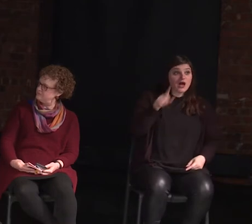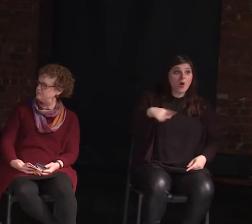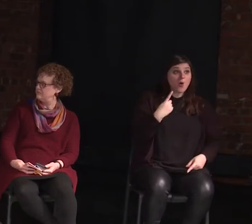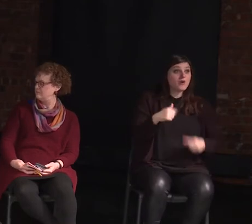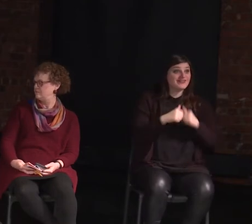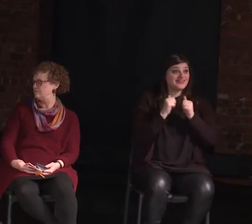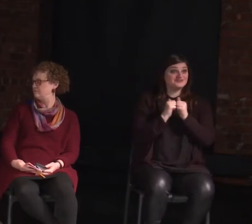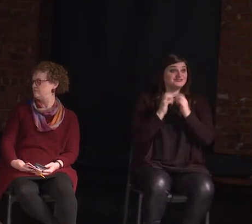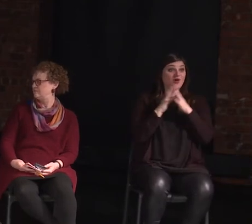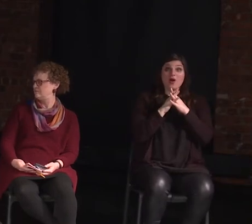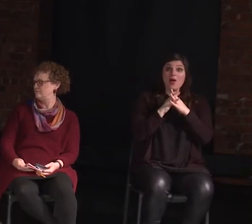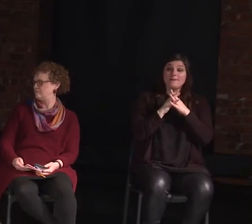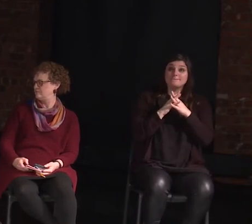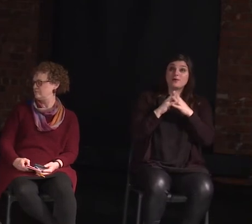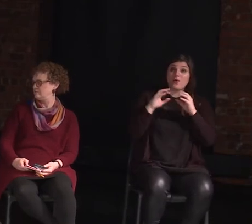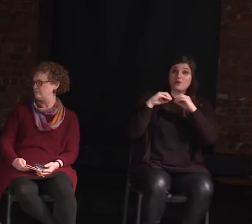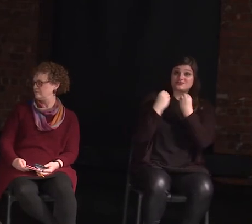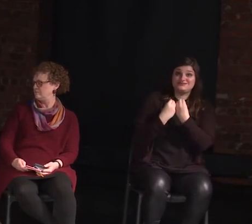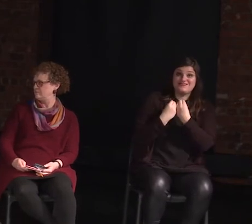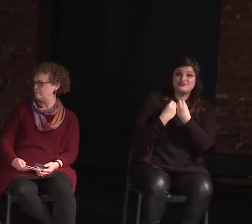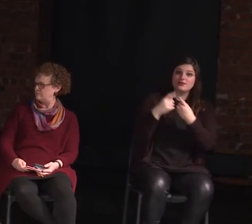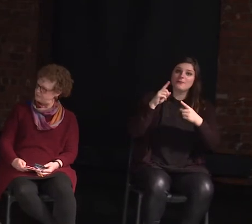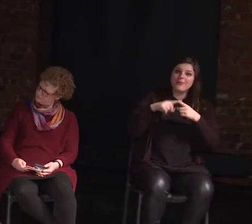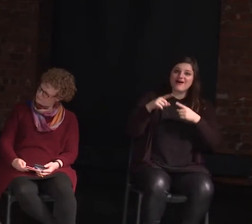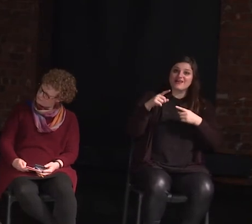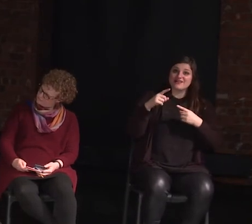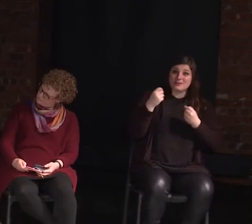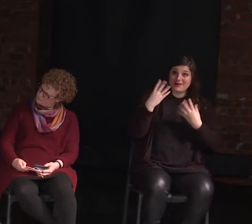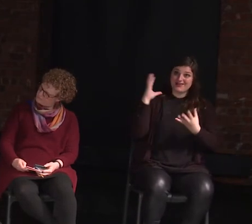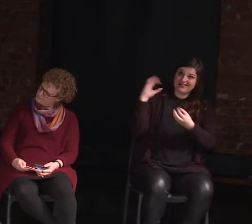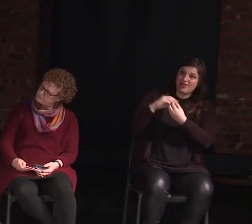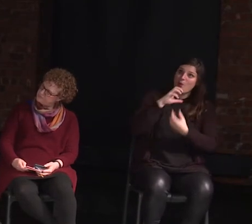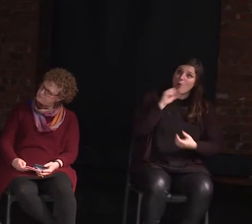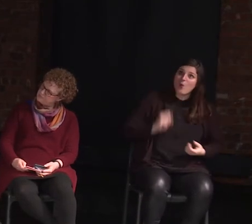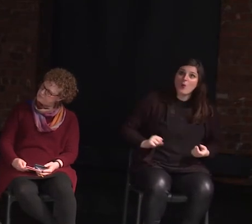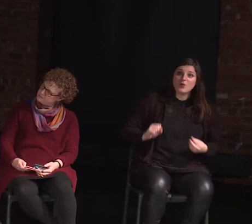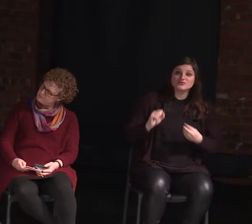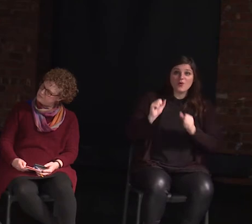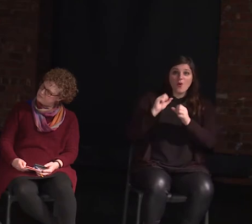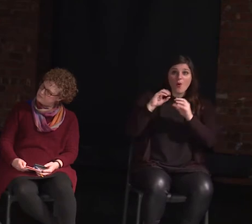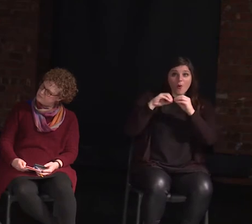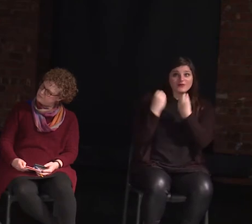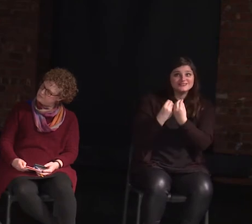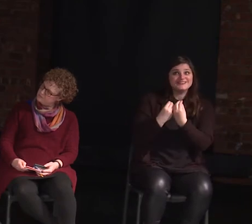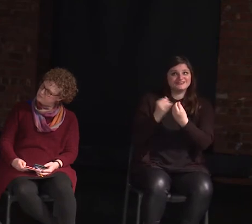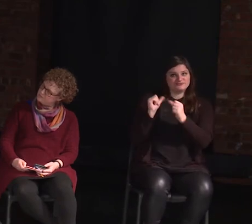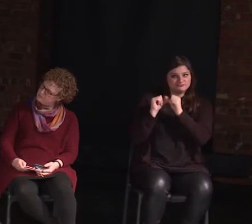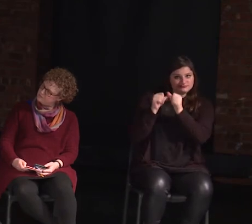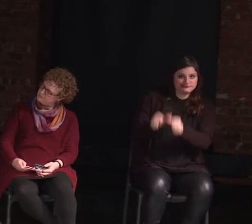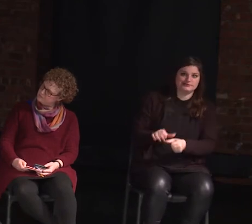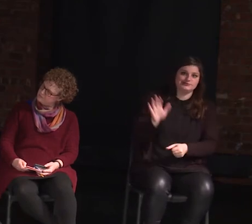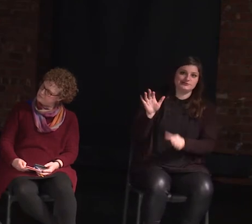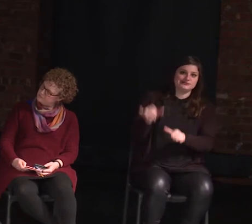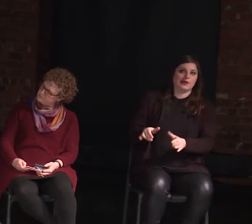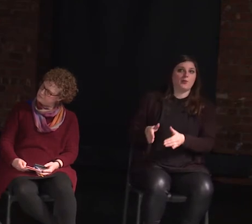organizations that have been around for decades and frankly are the pillars of their communities and their neighborhoods.